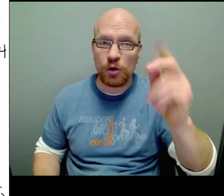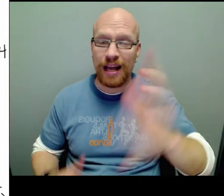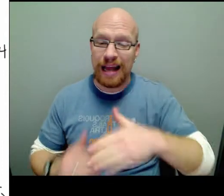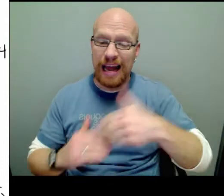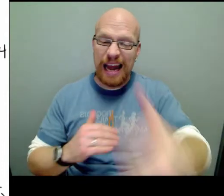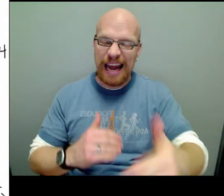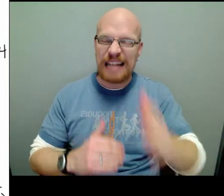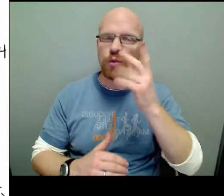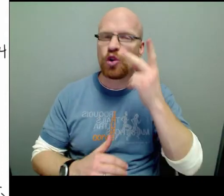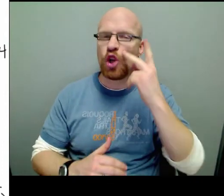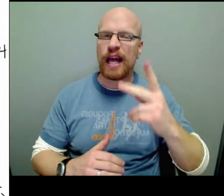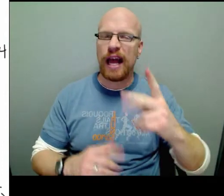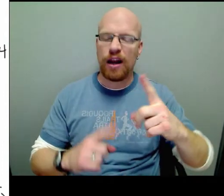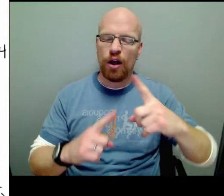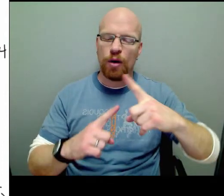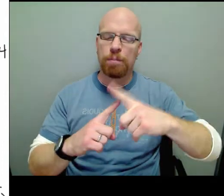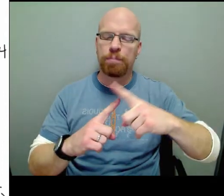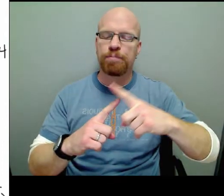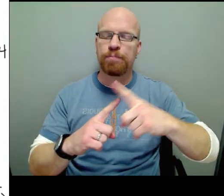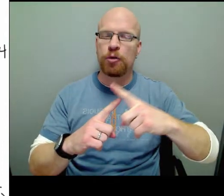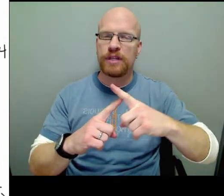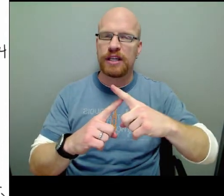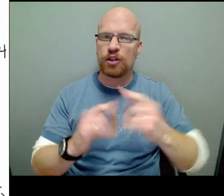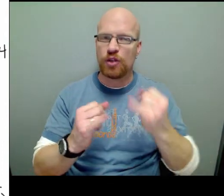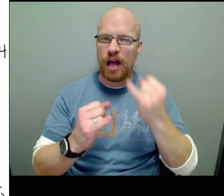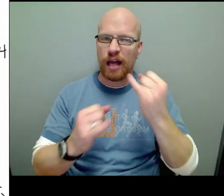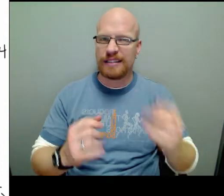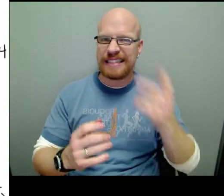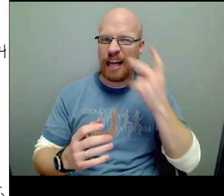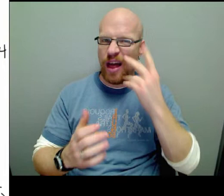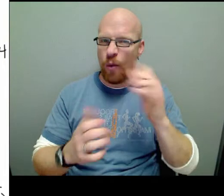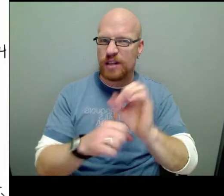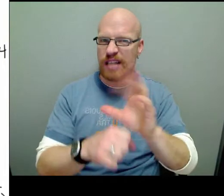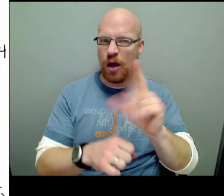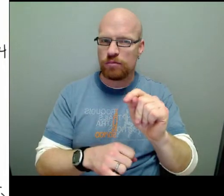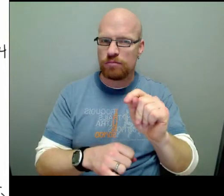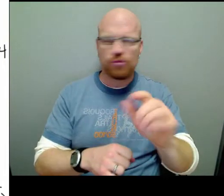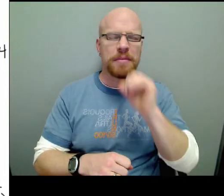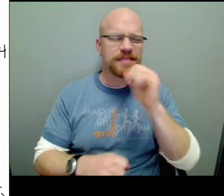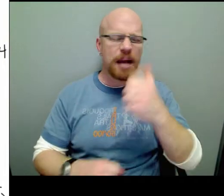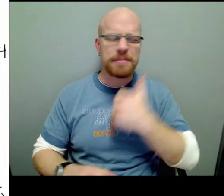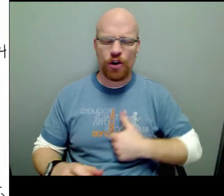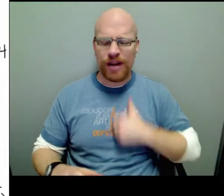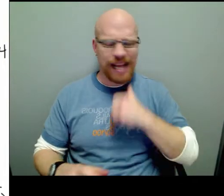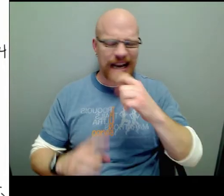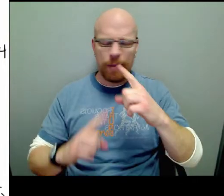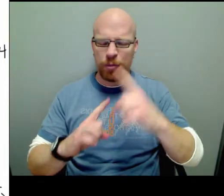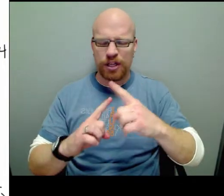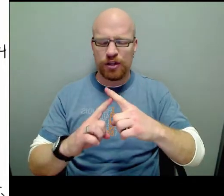Okay. Next we're going to look at perpendicular lines and see how that works out. No, I'm sorry -- not perpendicular.